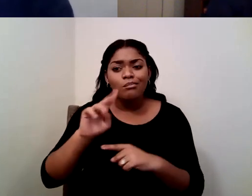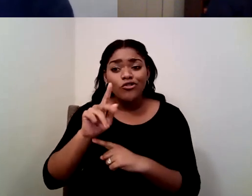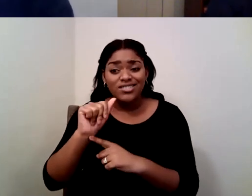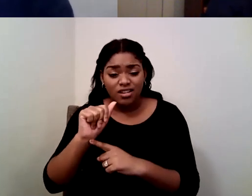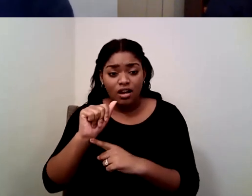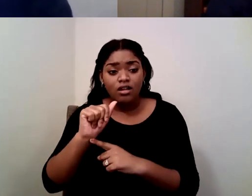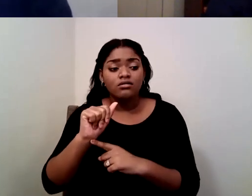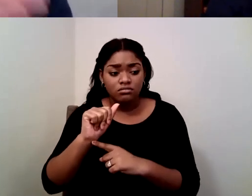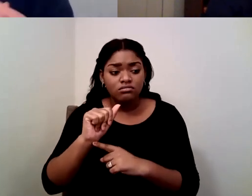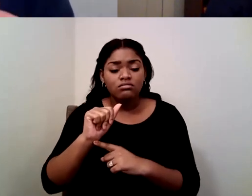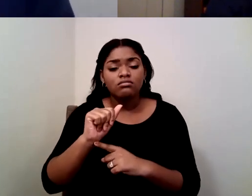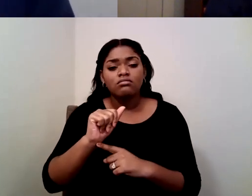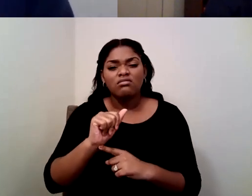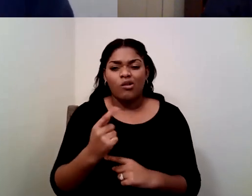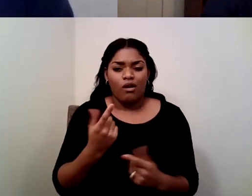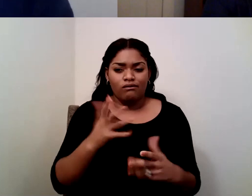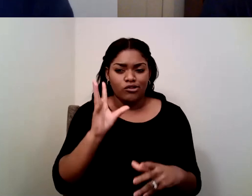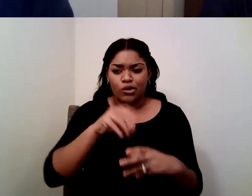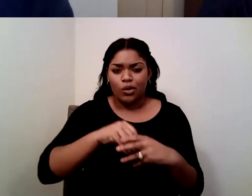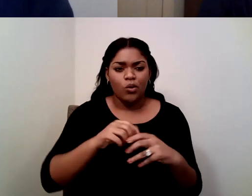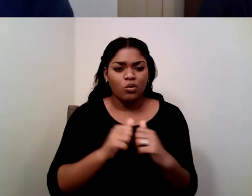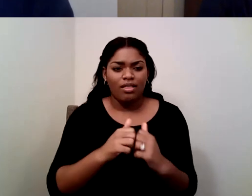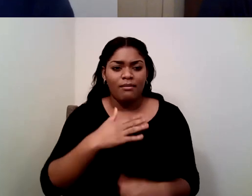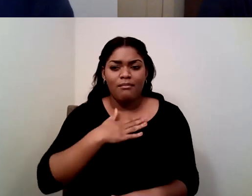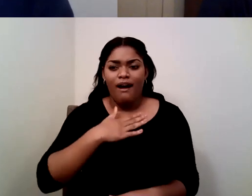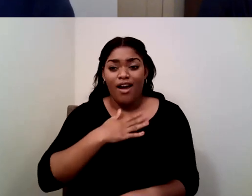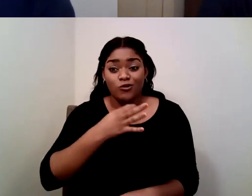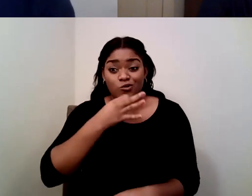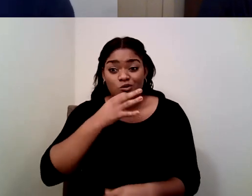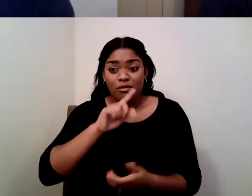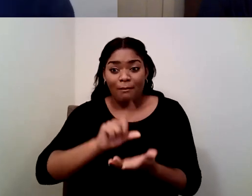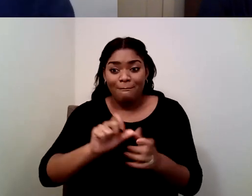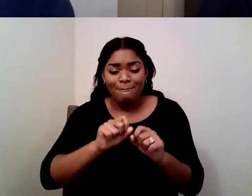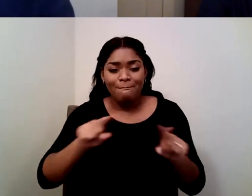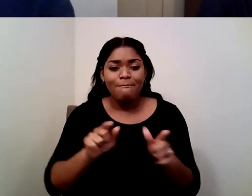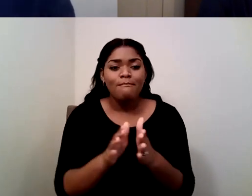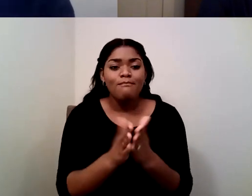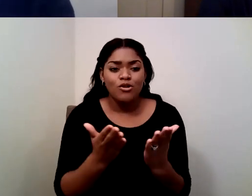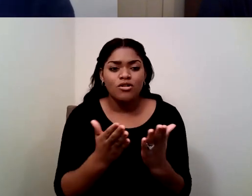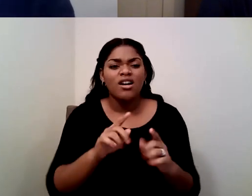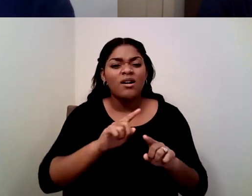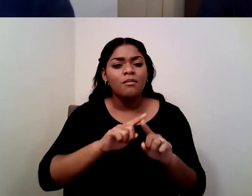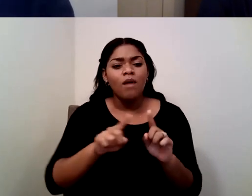I certainly included in my upcoming book is something that is called